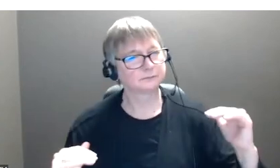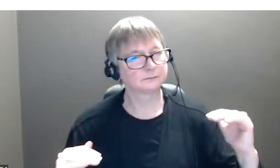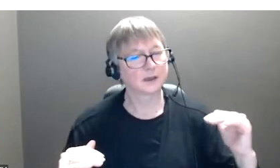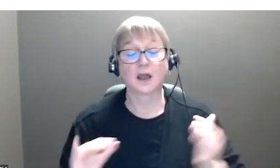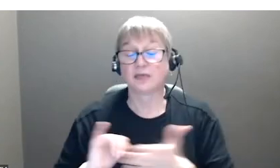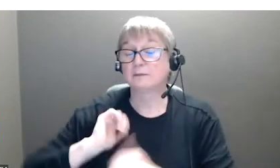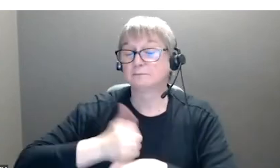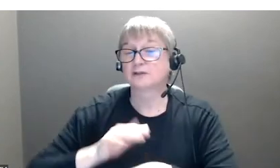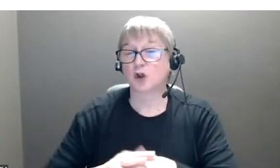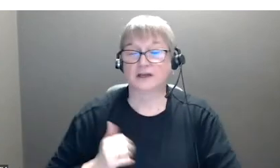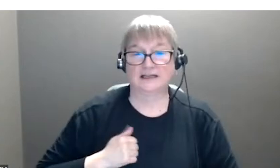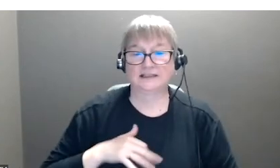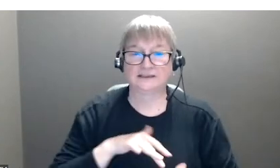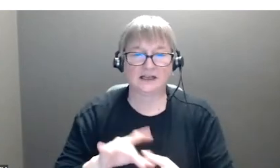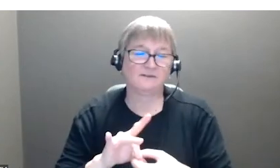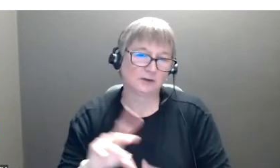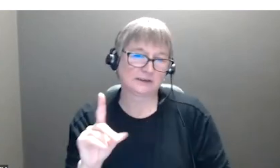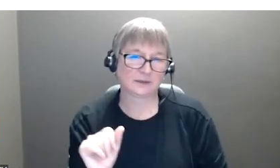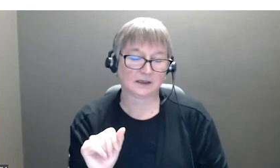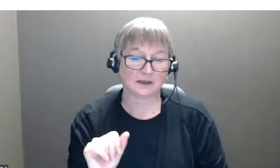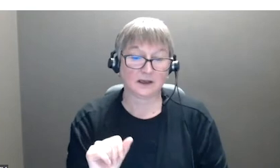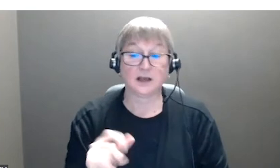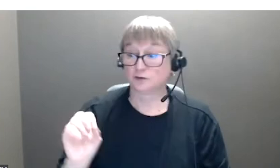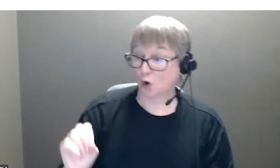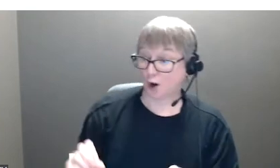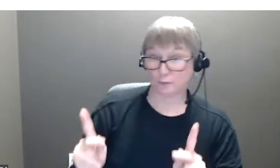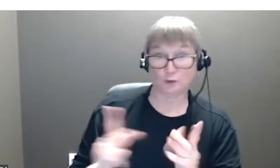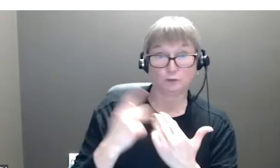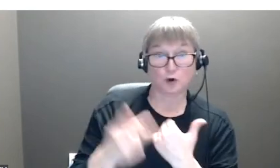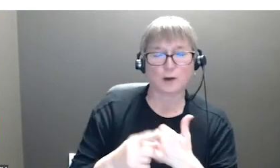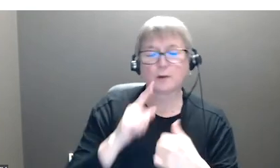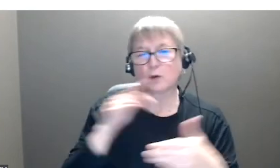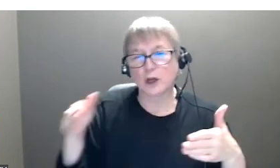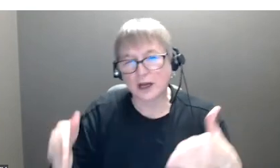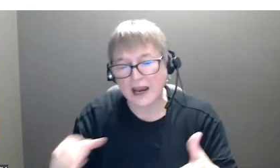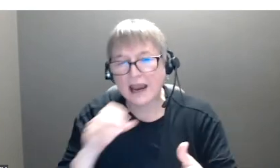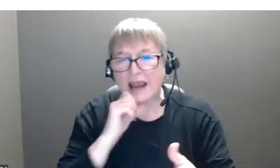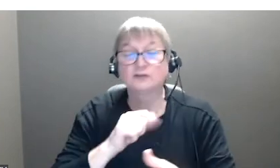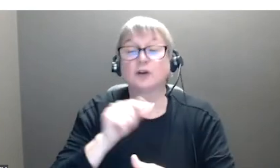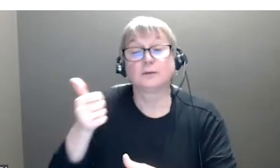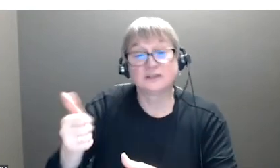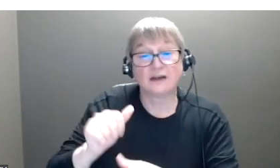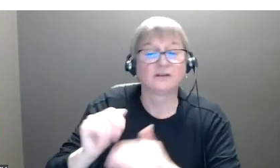needs of working-aged persons with disabilities under 21 to 55 years and over, however,